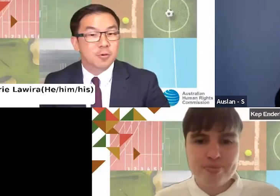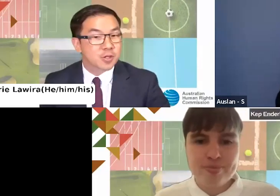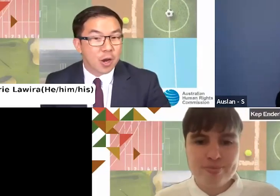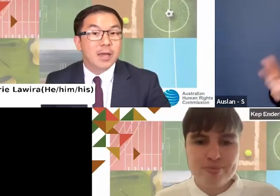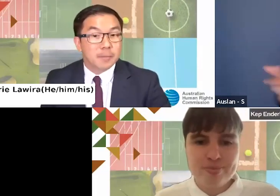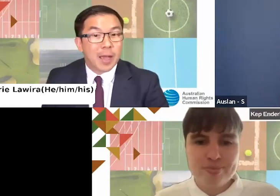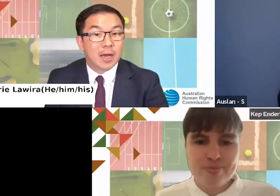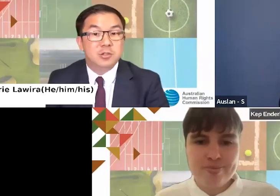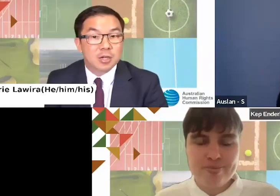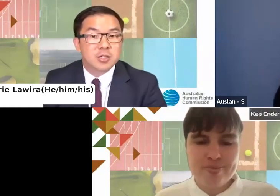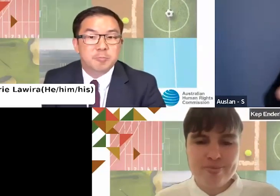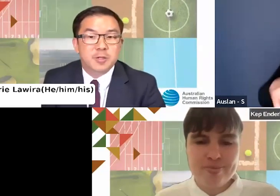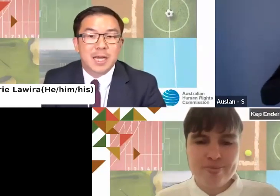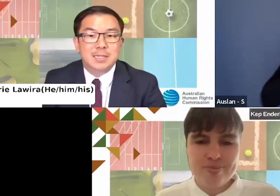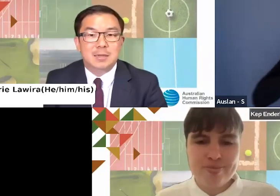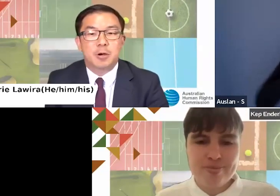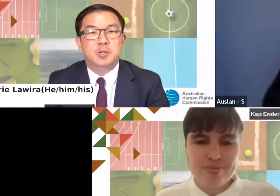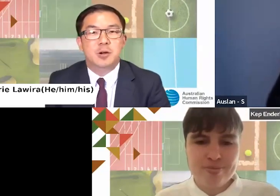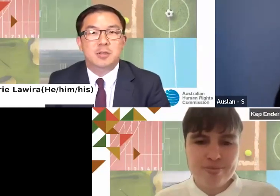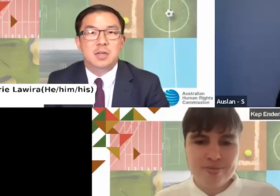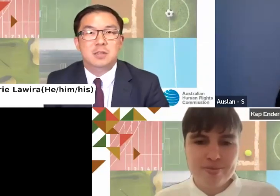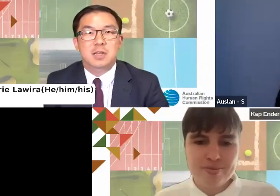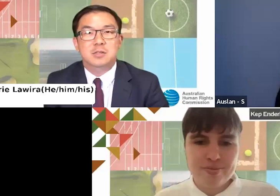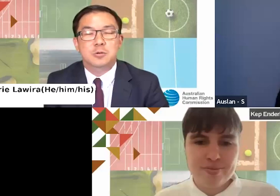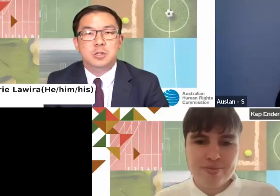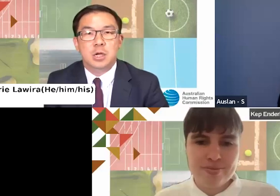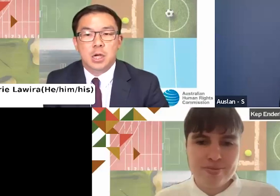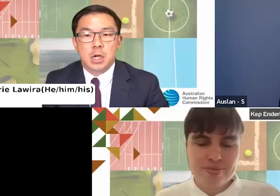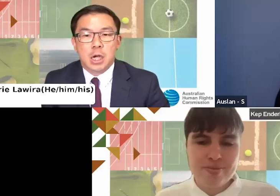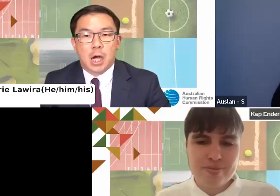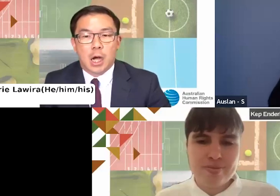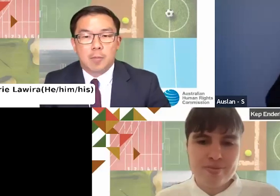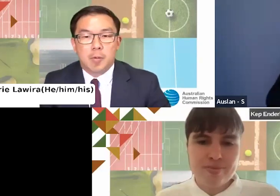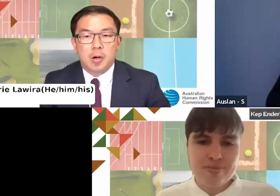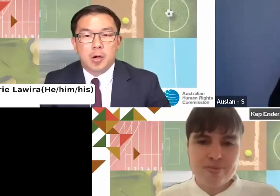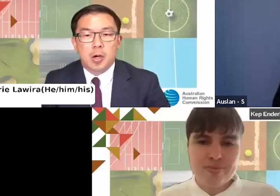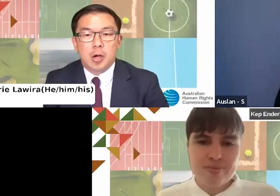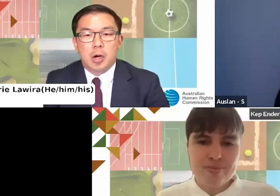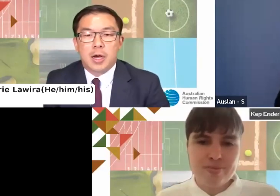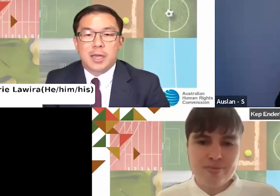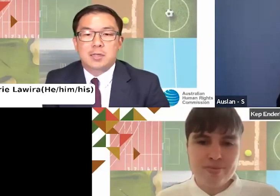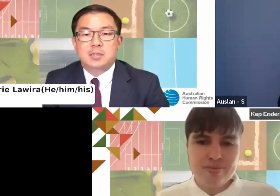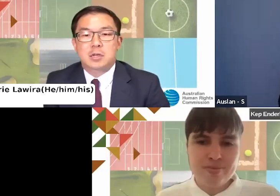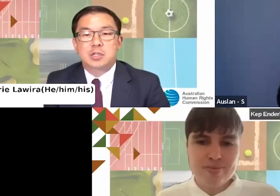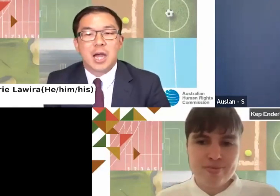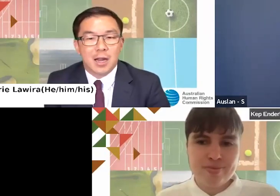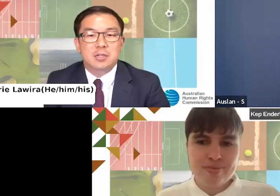also like how structures protect perpetrators, that's a that's a good, I guess, challenge